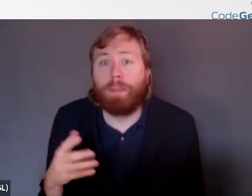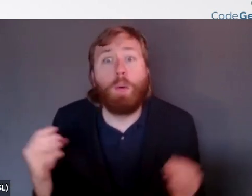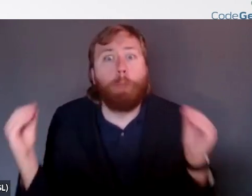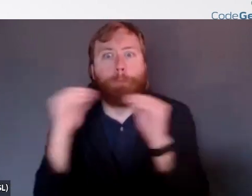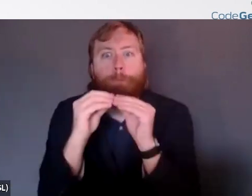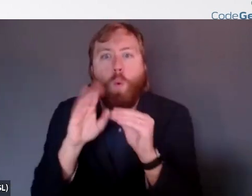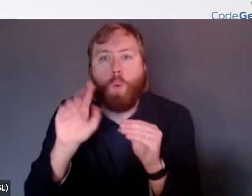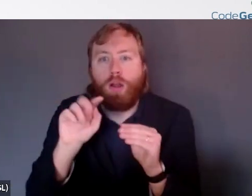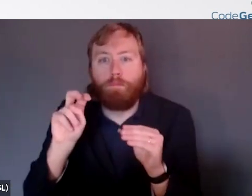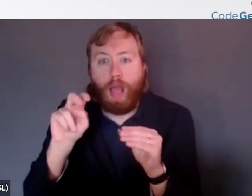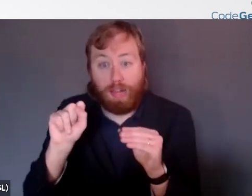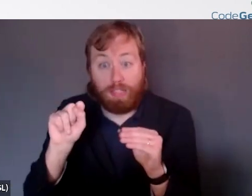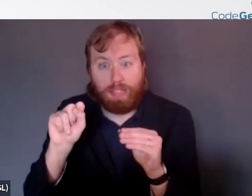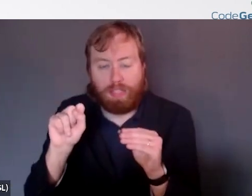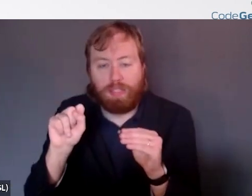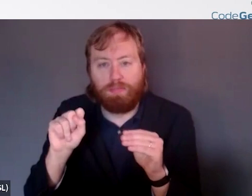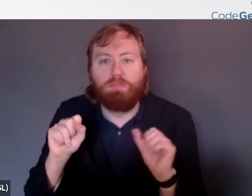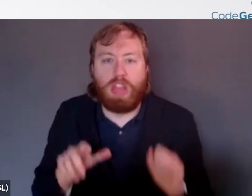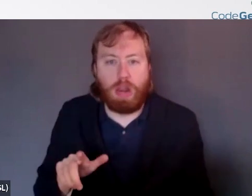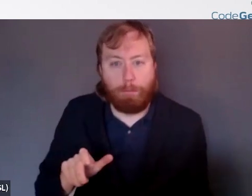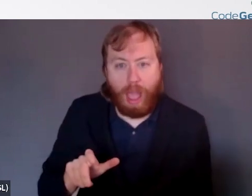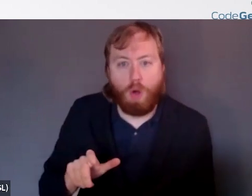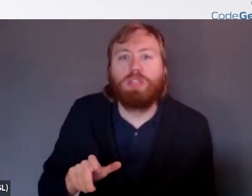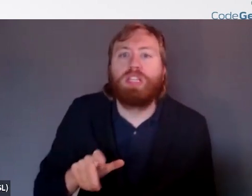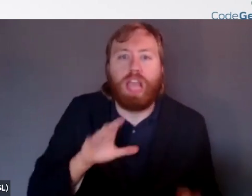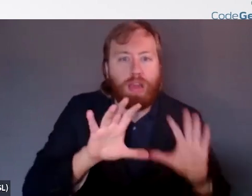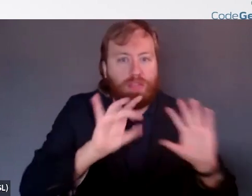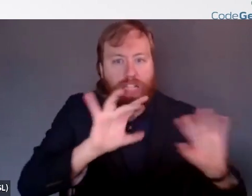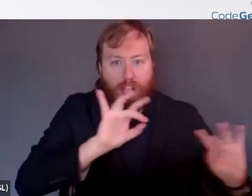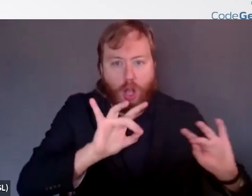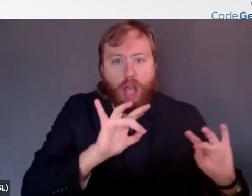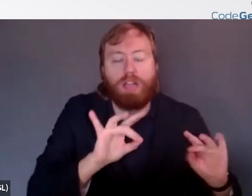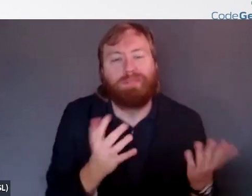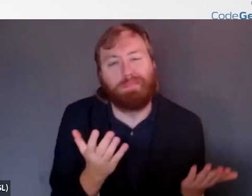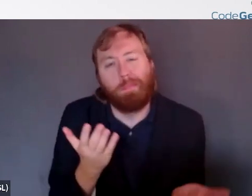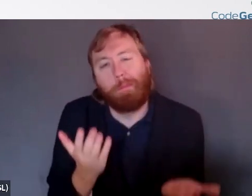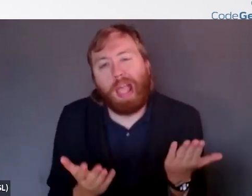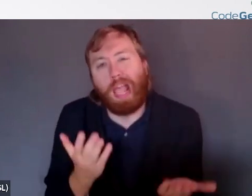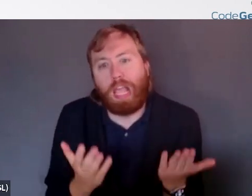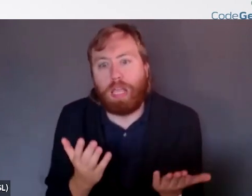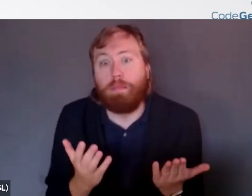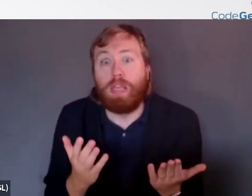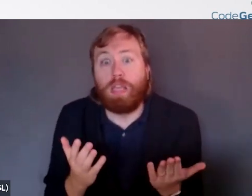that can be clicked on with a mouse, they might clutter the screen with information,